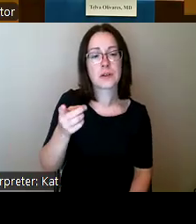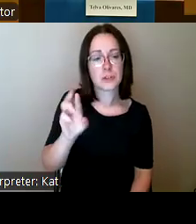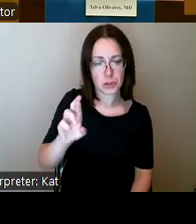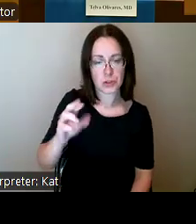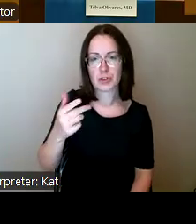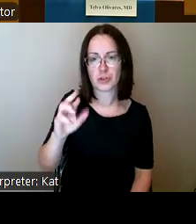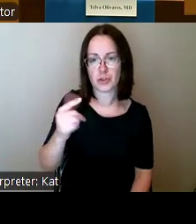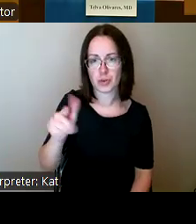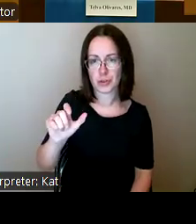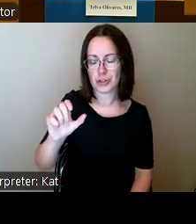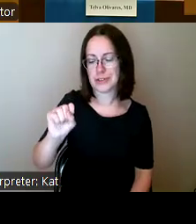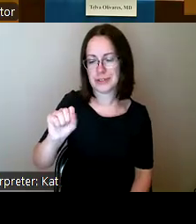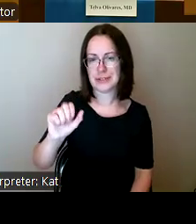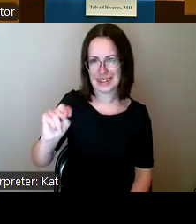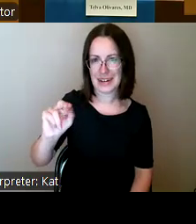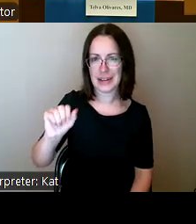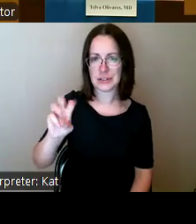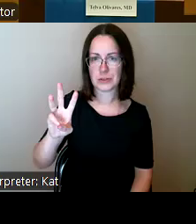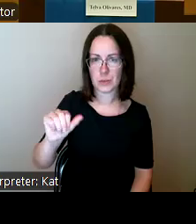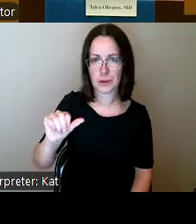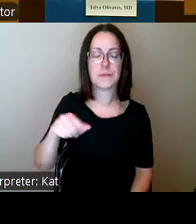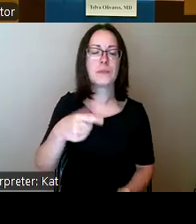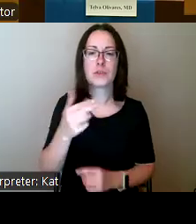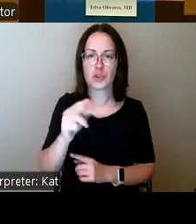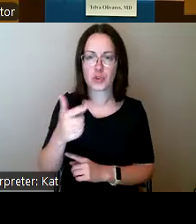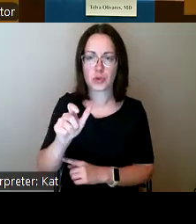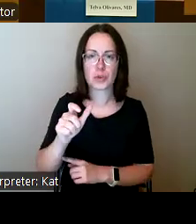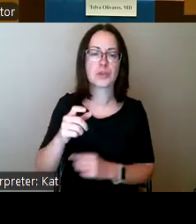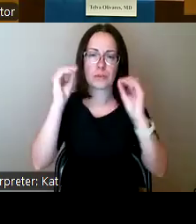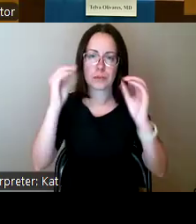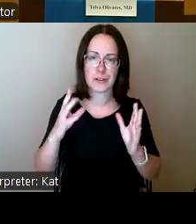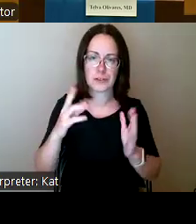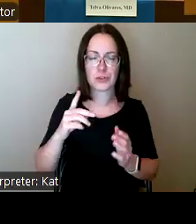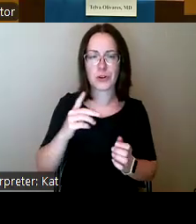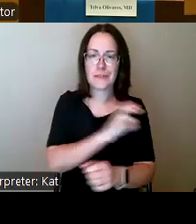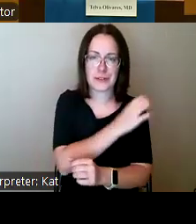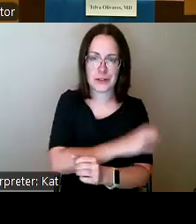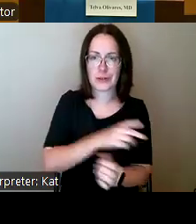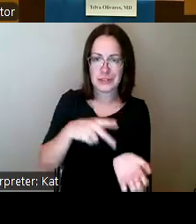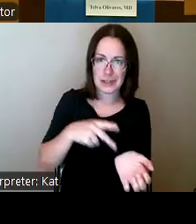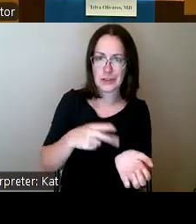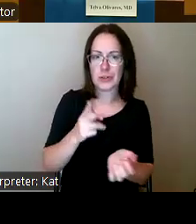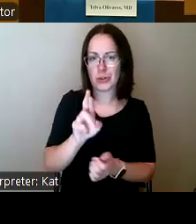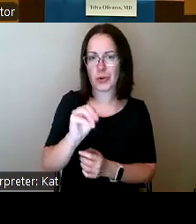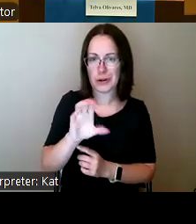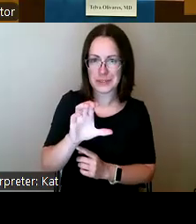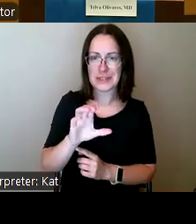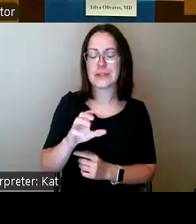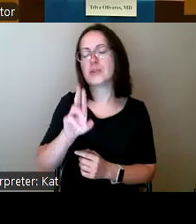Nassra. George is a professor of clinical psychiatry at URMC I should say URU Rochester